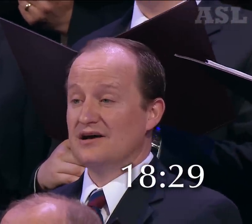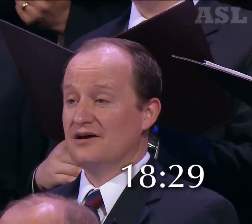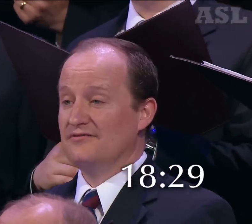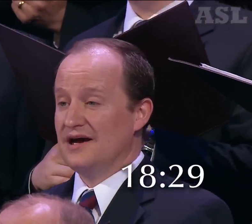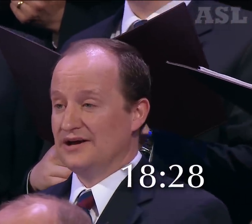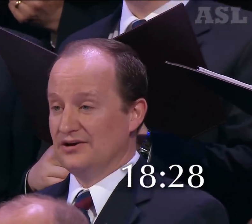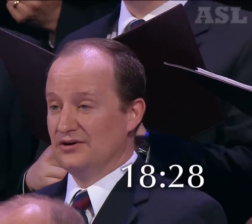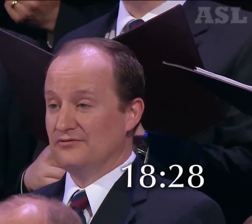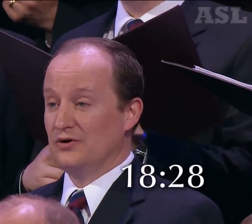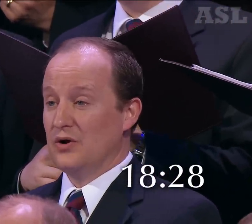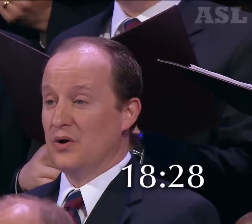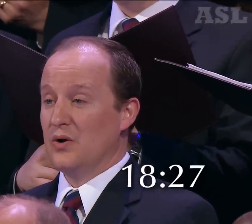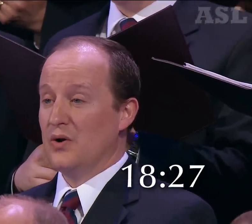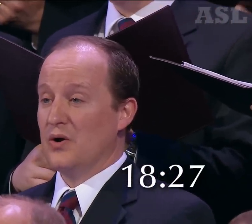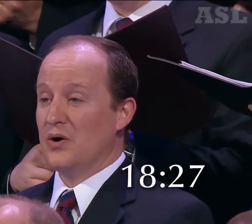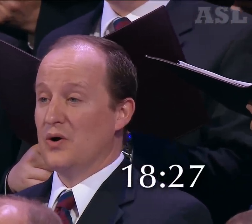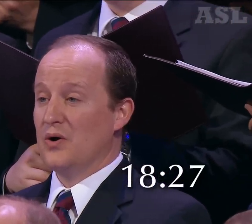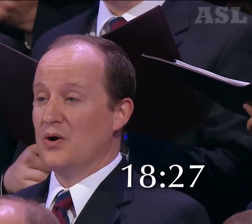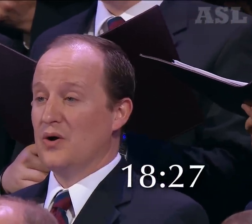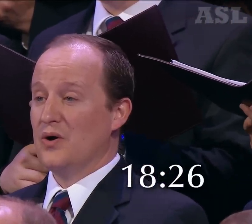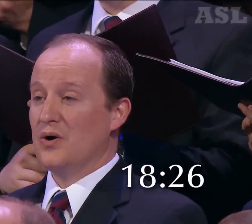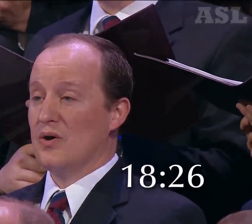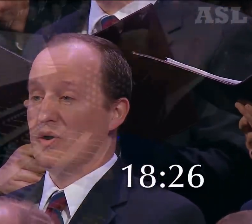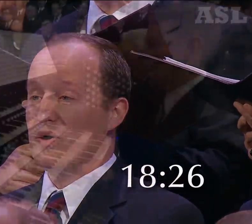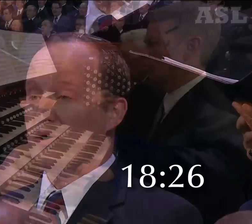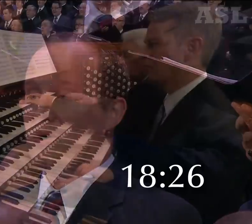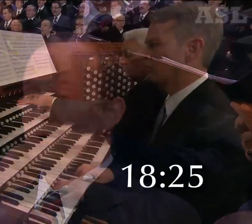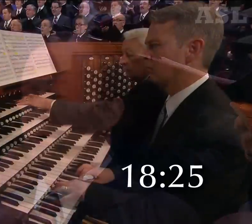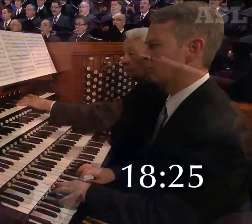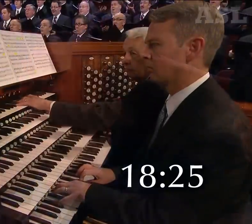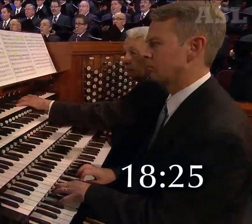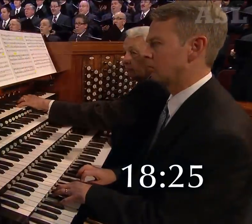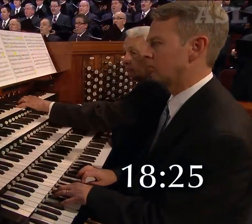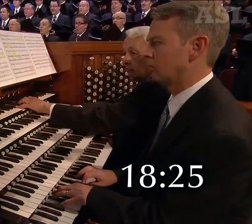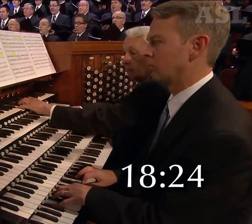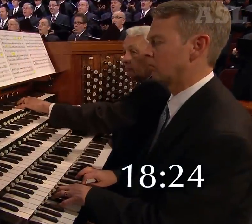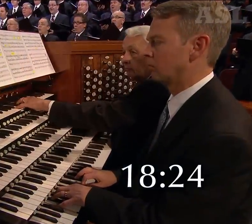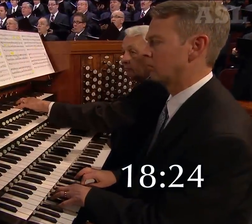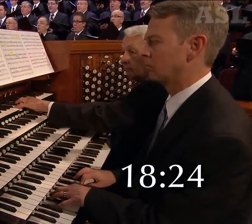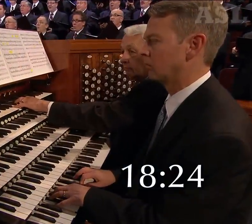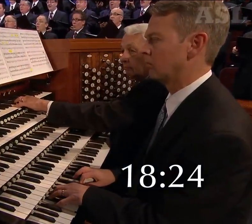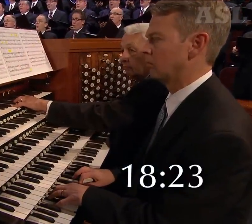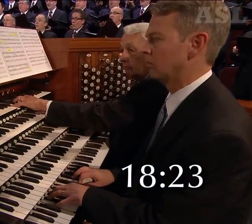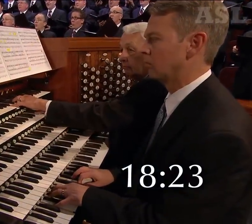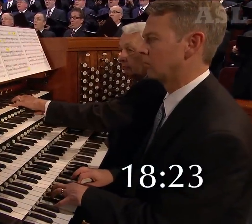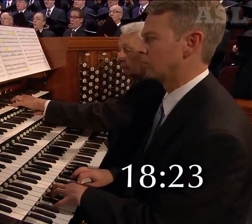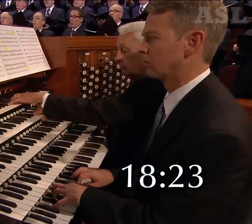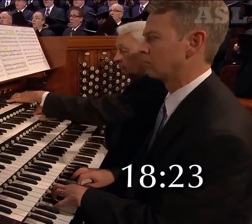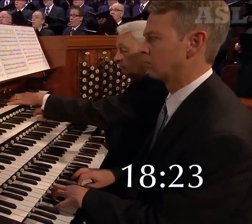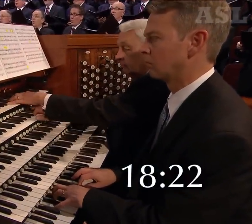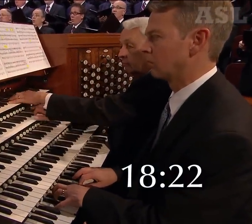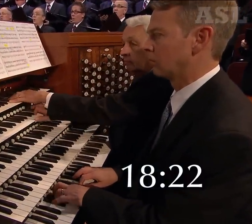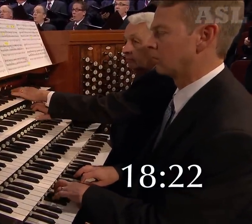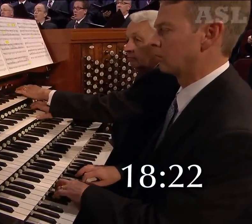THIS IS THE ENGLISH CLOSED CAPTION CHANNEL OF THE CHURCH OF JESUS CHRIST OF LATTER-DAY SAINTS.